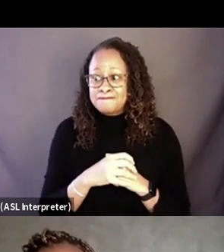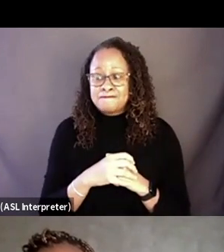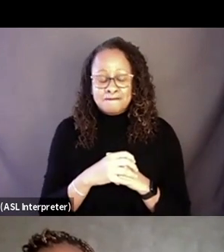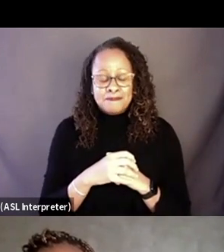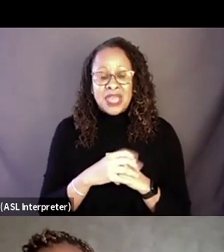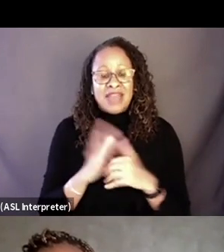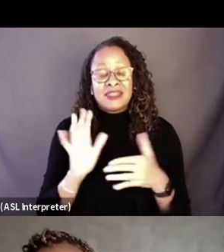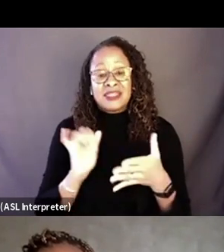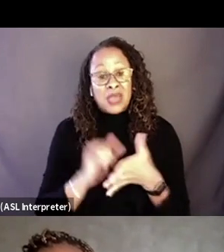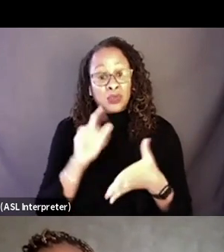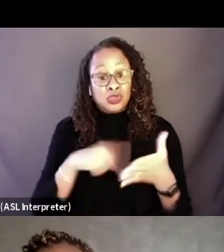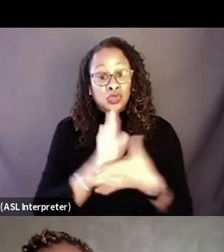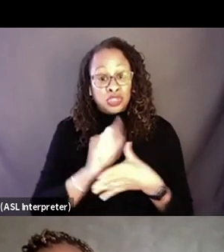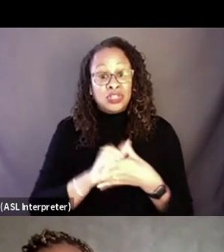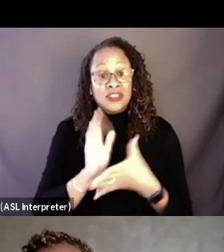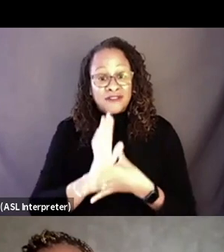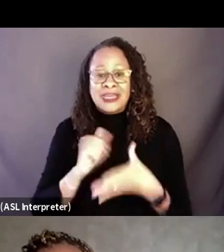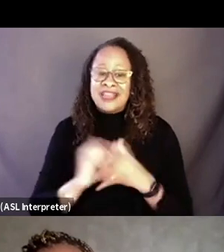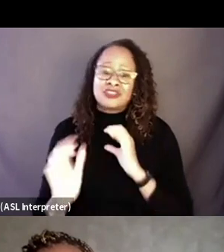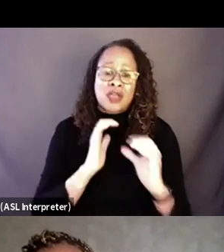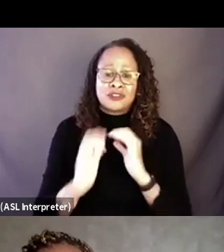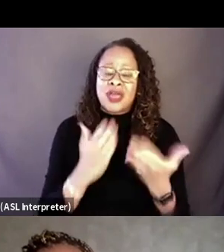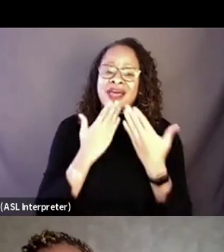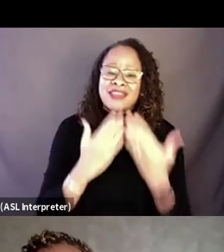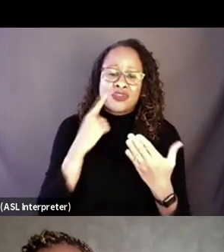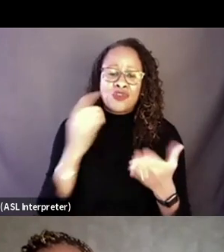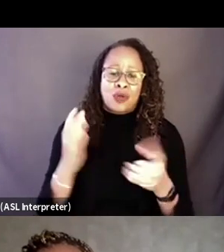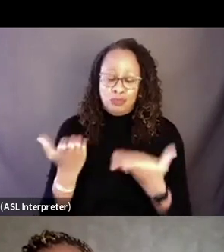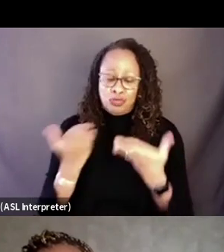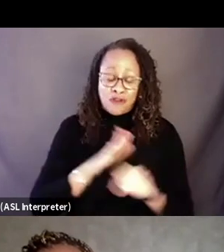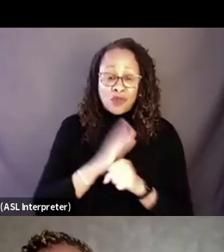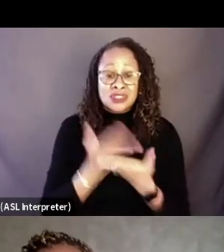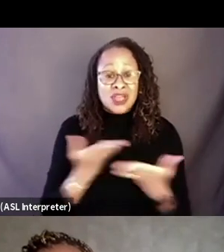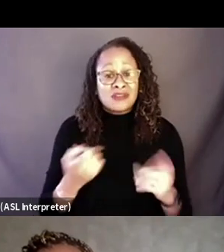and even in this conversation, thank you for bringing your full selves to this conversation